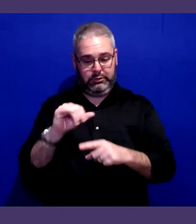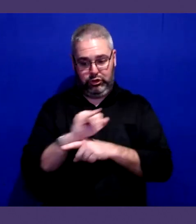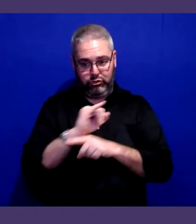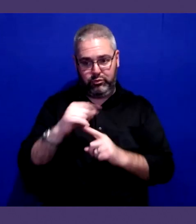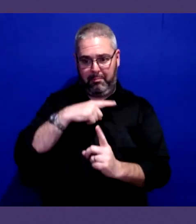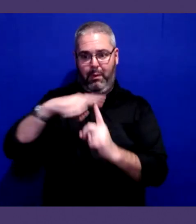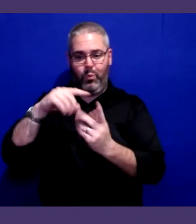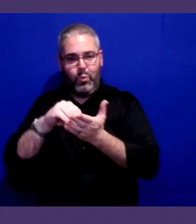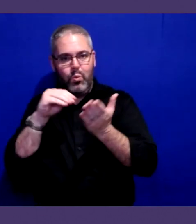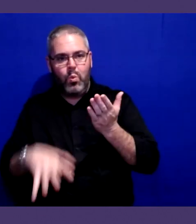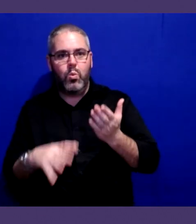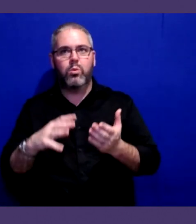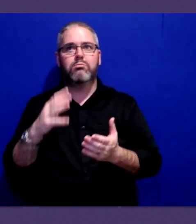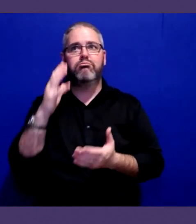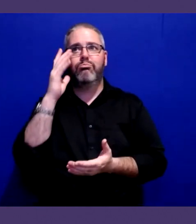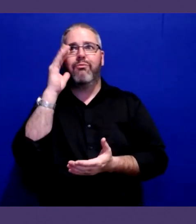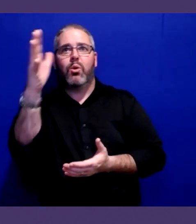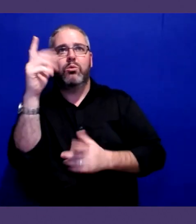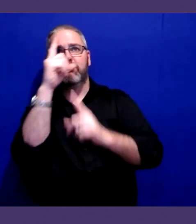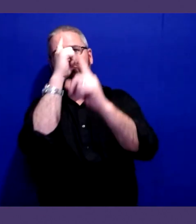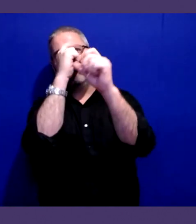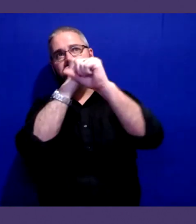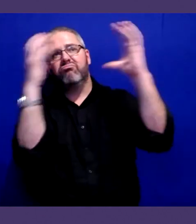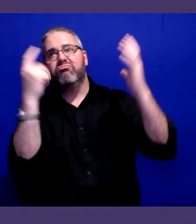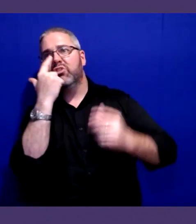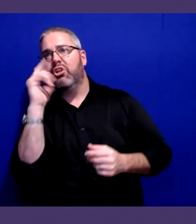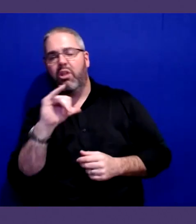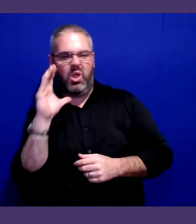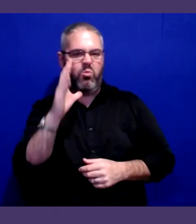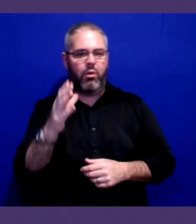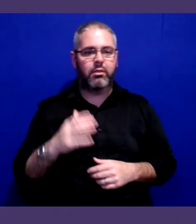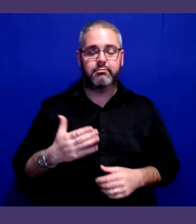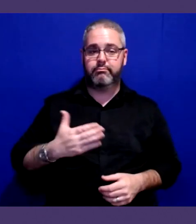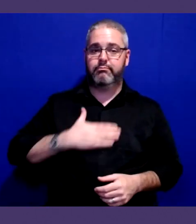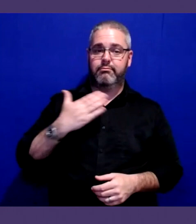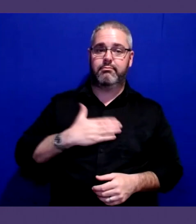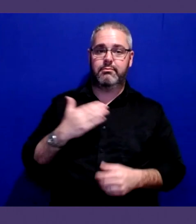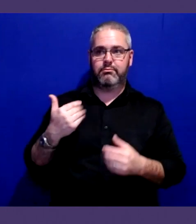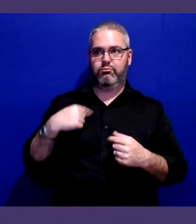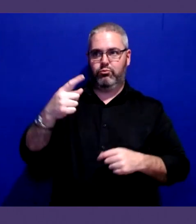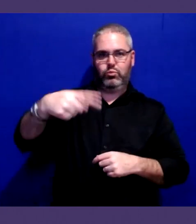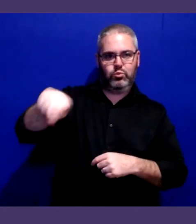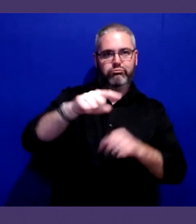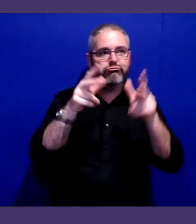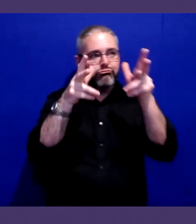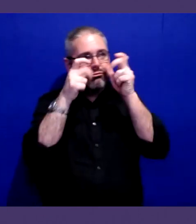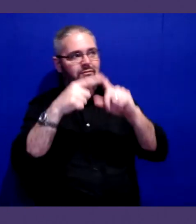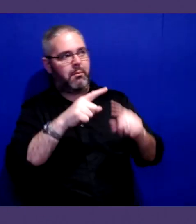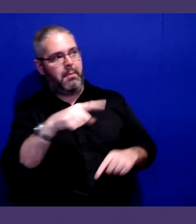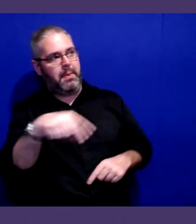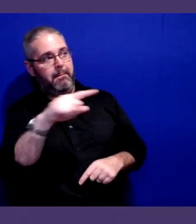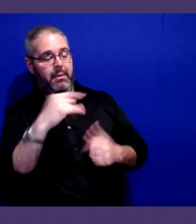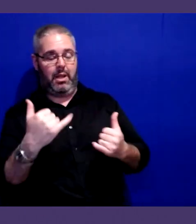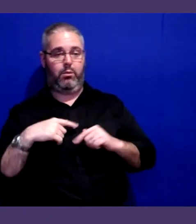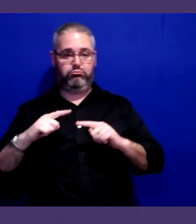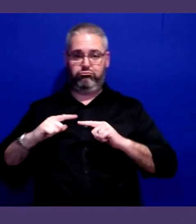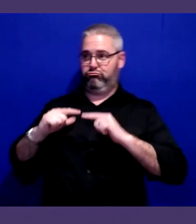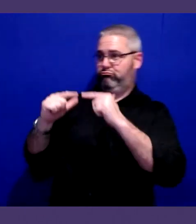like as they move into the future. Happy to have you hear from them and I'll turn it over to them. Emily Paterson: Hi,